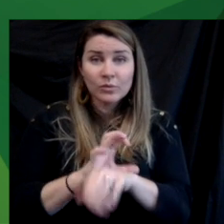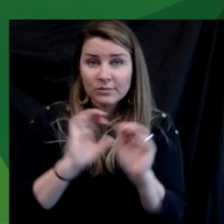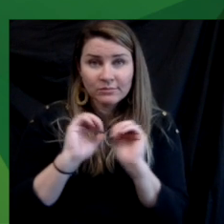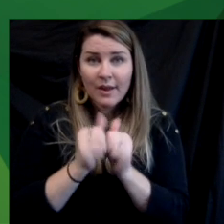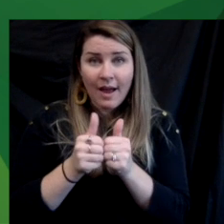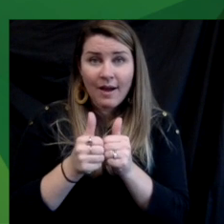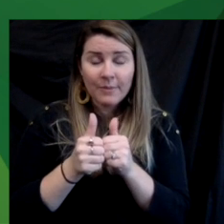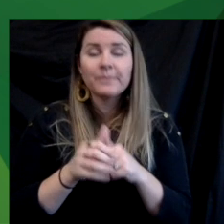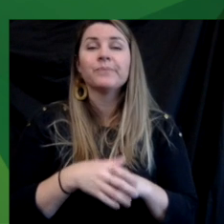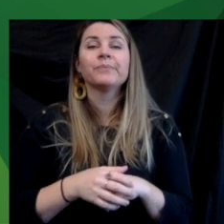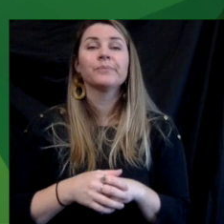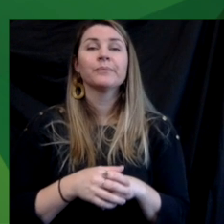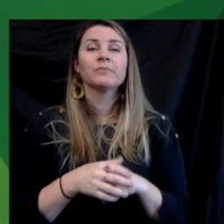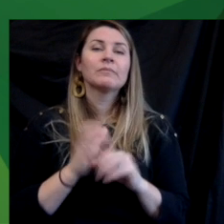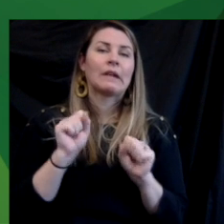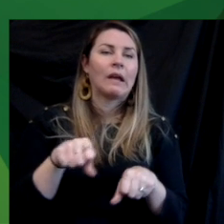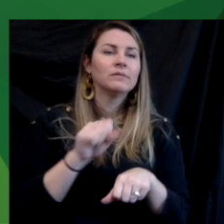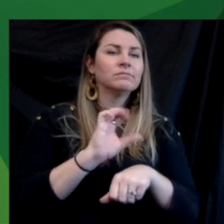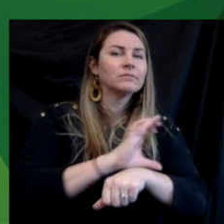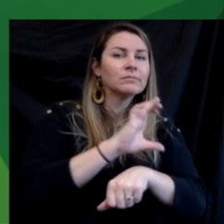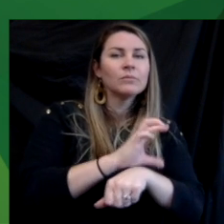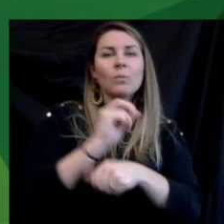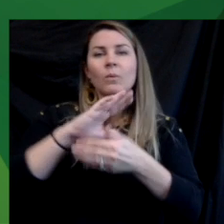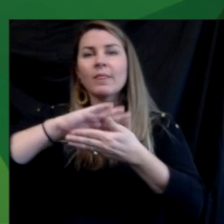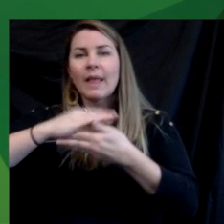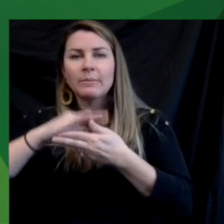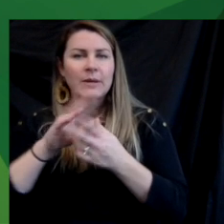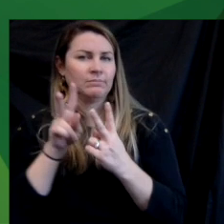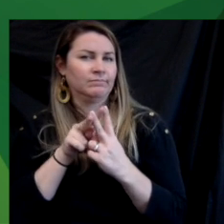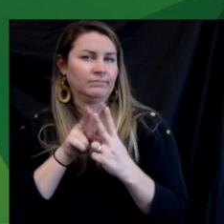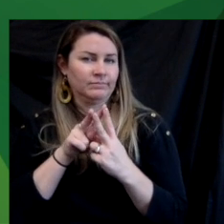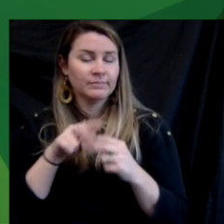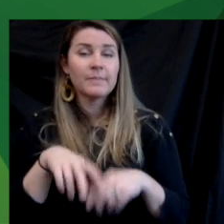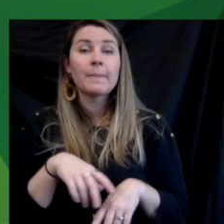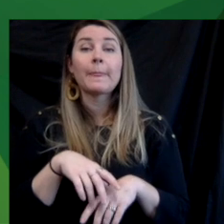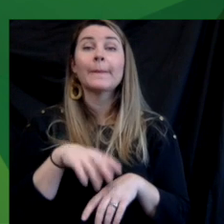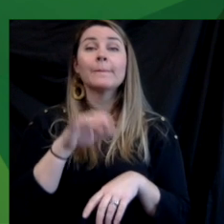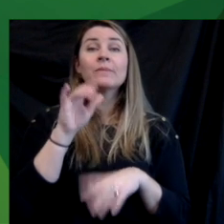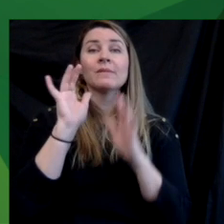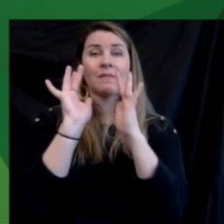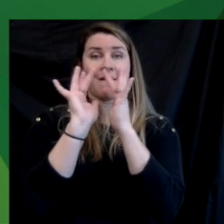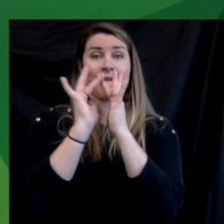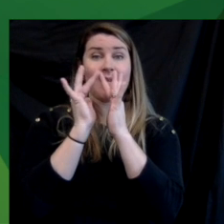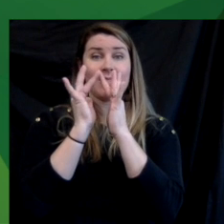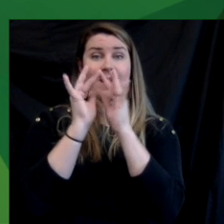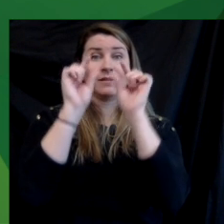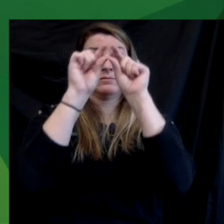or a laptop computer, go to your web browser and type in launchpad.classlink.com/fsdb.